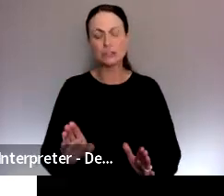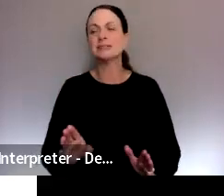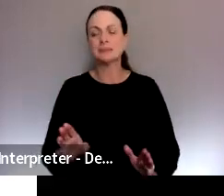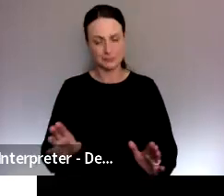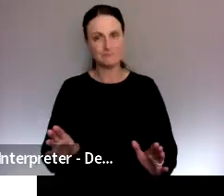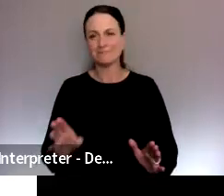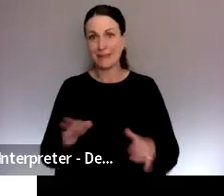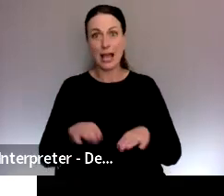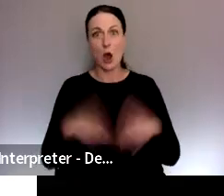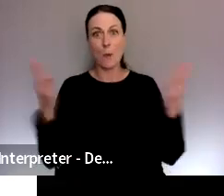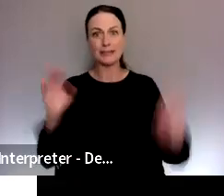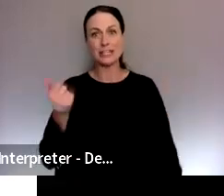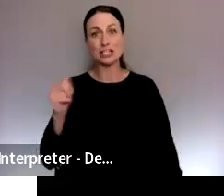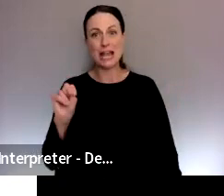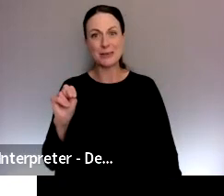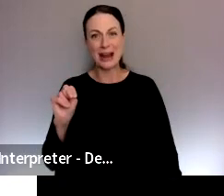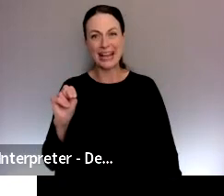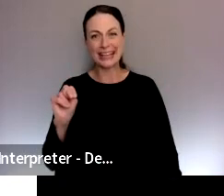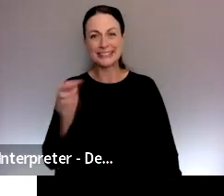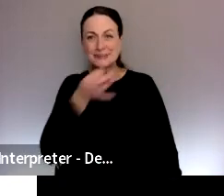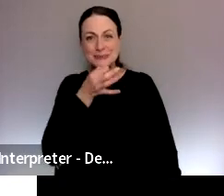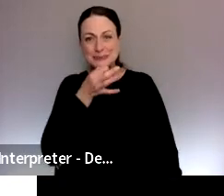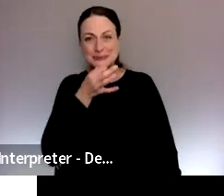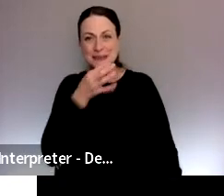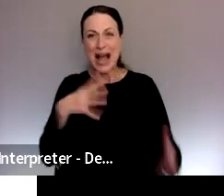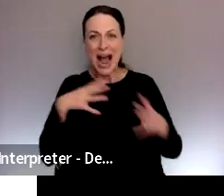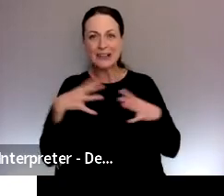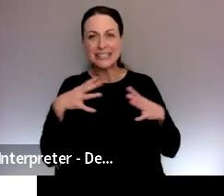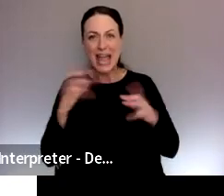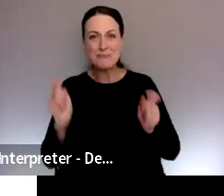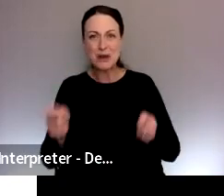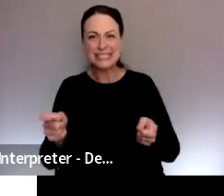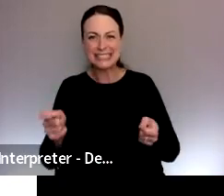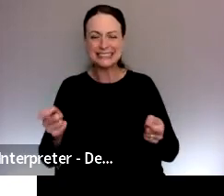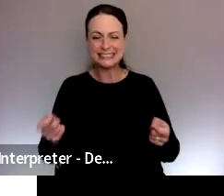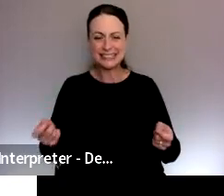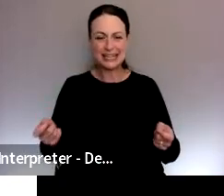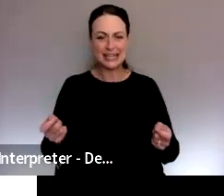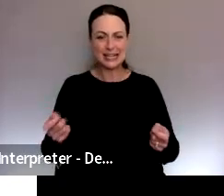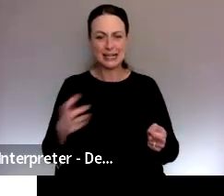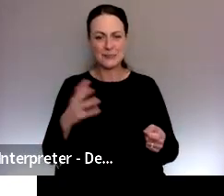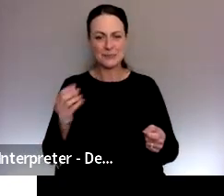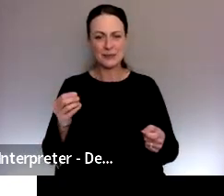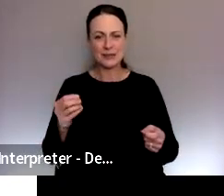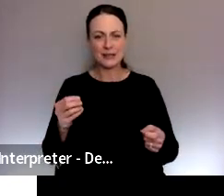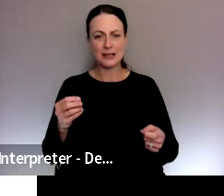It opens January, so it's kind of like our holiday winter present and we do have